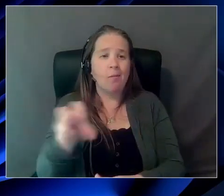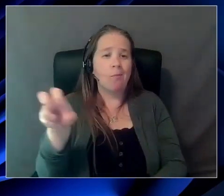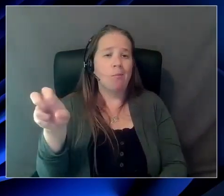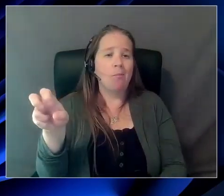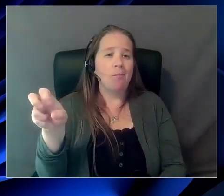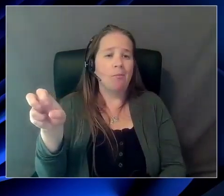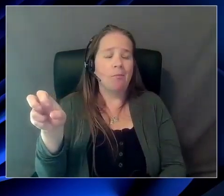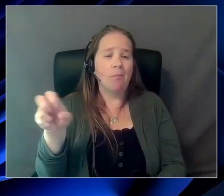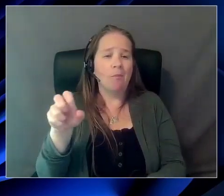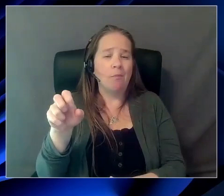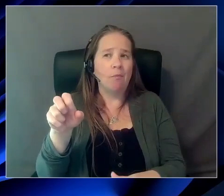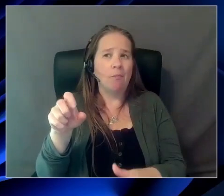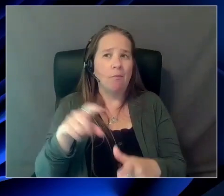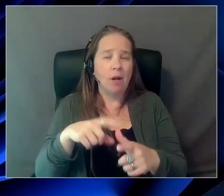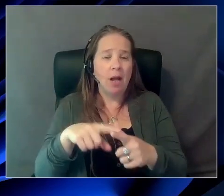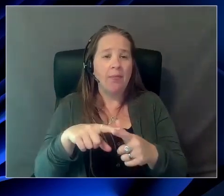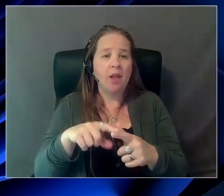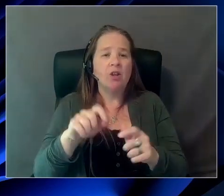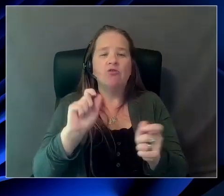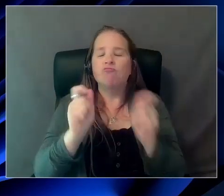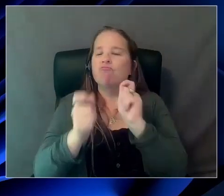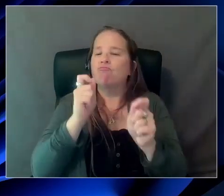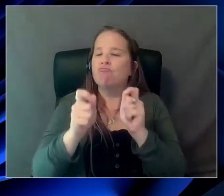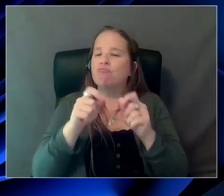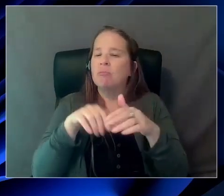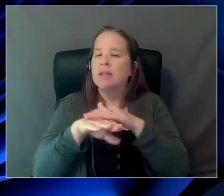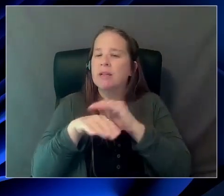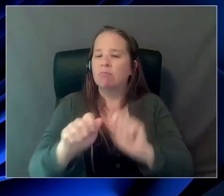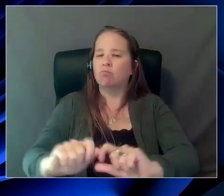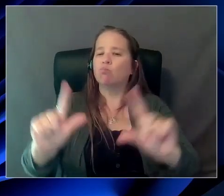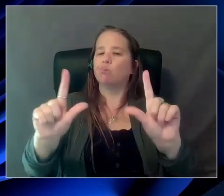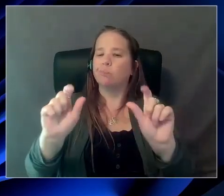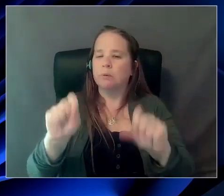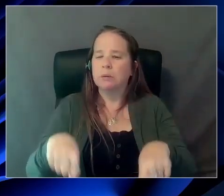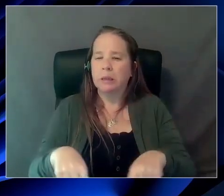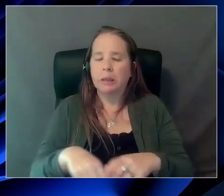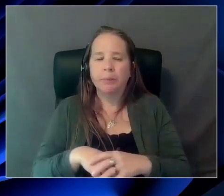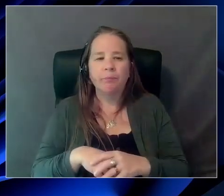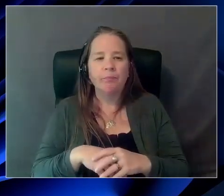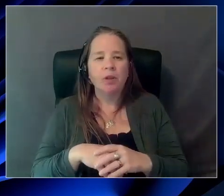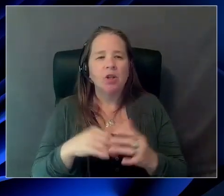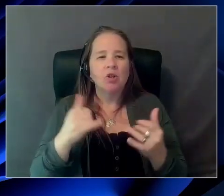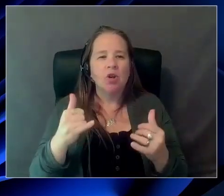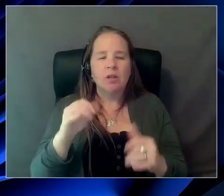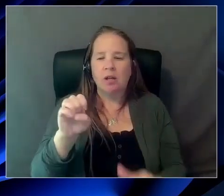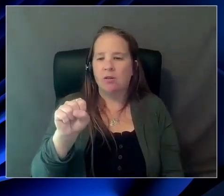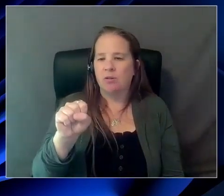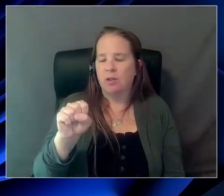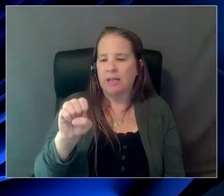Bring the rest of accessibility setting up that way. So what I'm going to do now, I'm going to press escape here and go